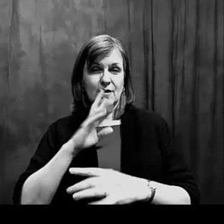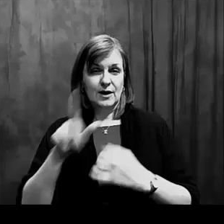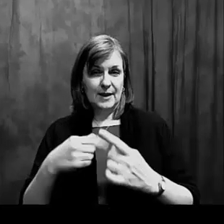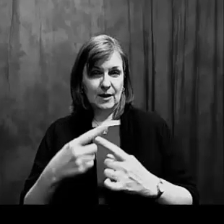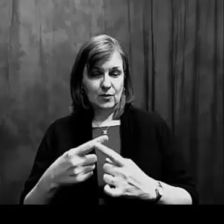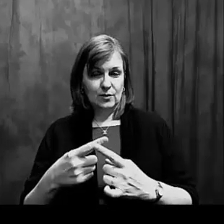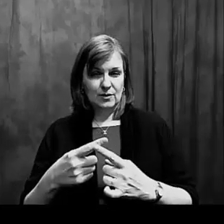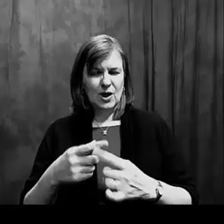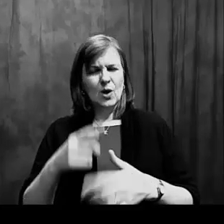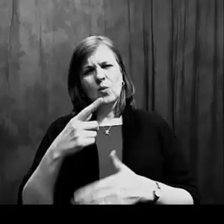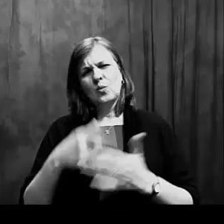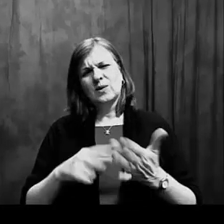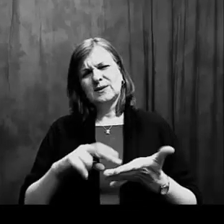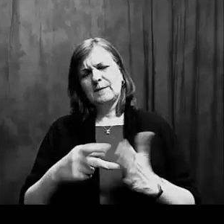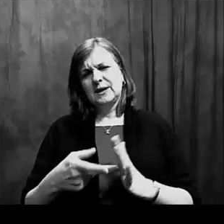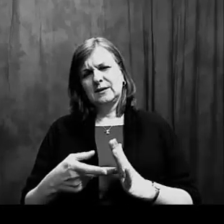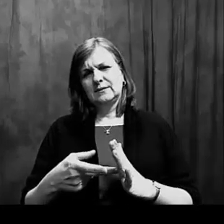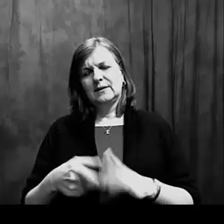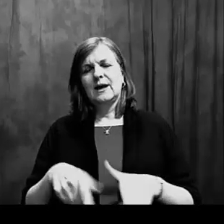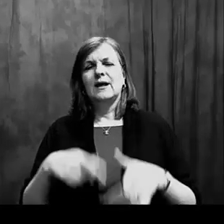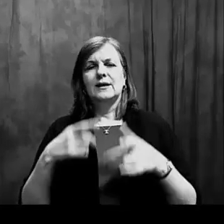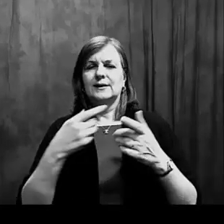we saw all of these genotypes in the cross that we just did